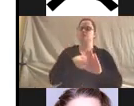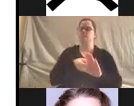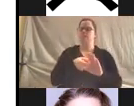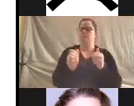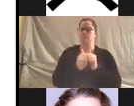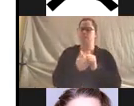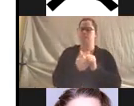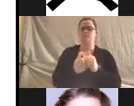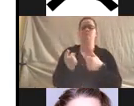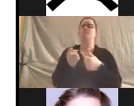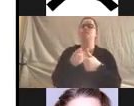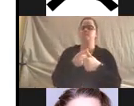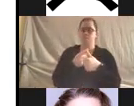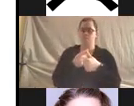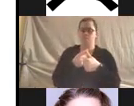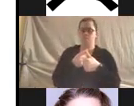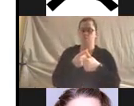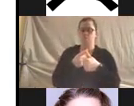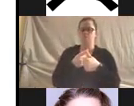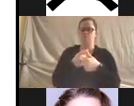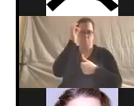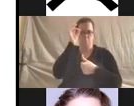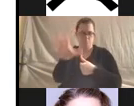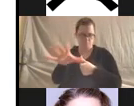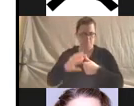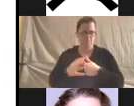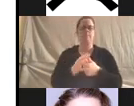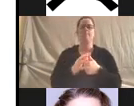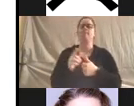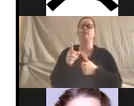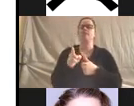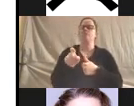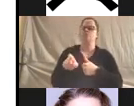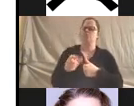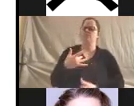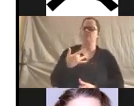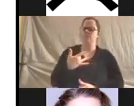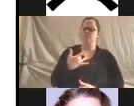First of all, what I want to share is that you should feel completely comfortable